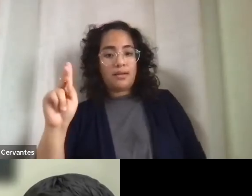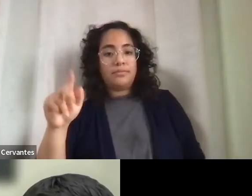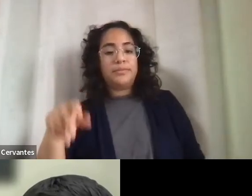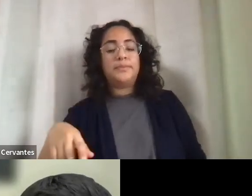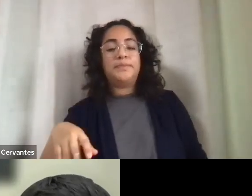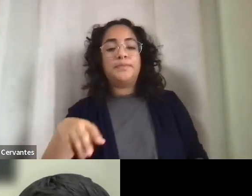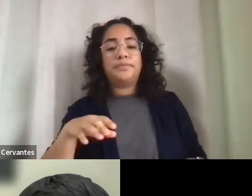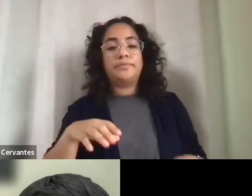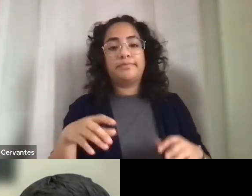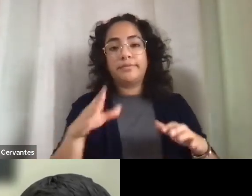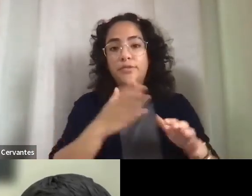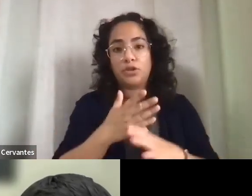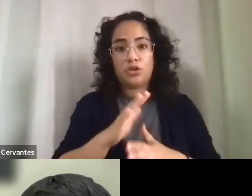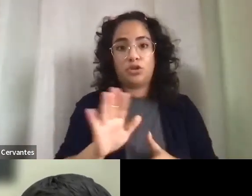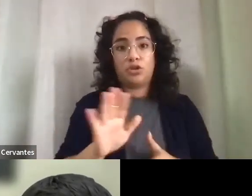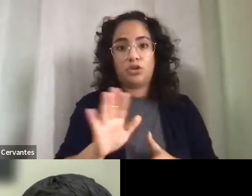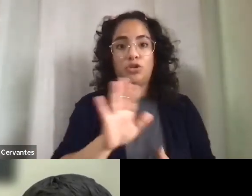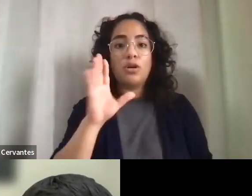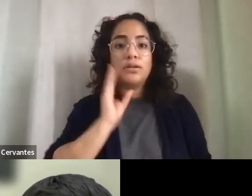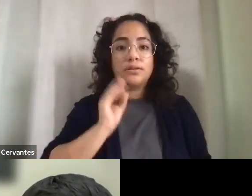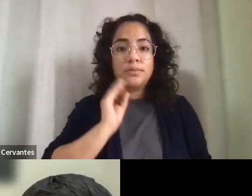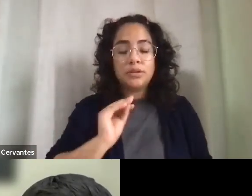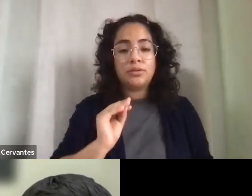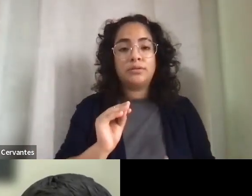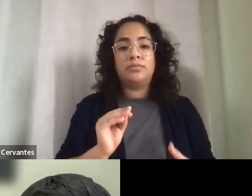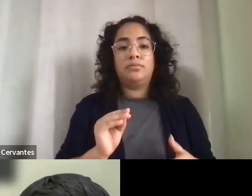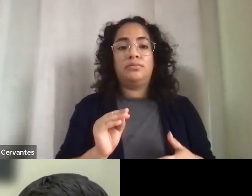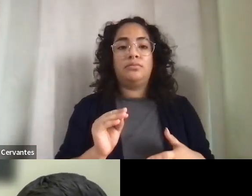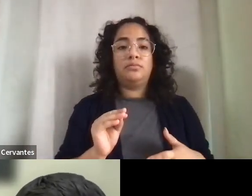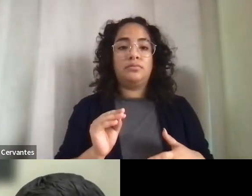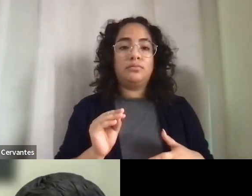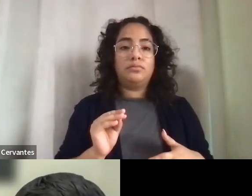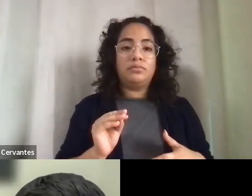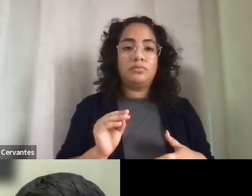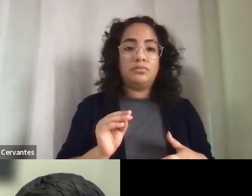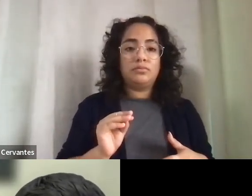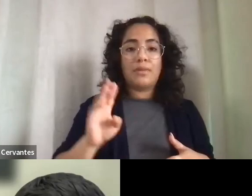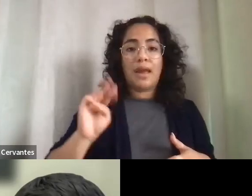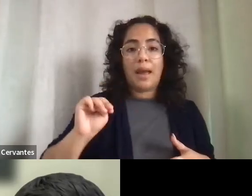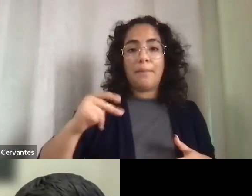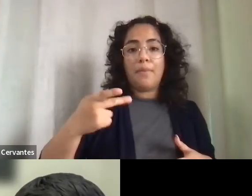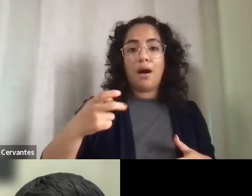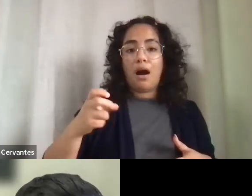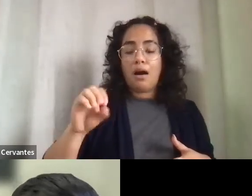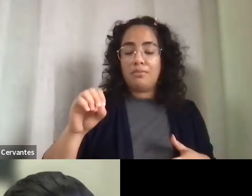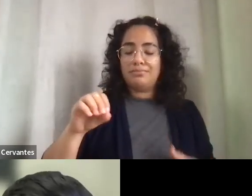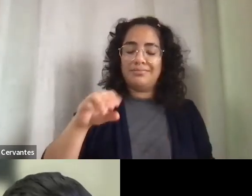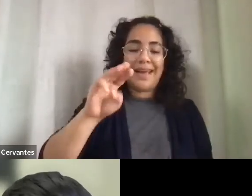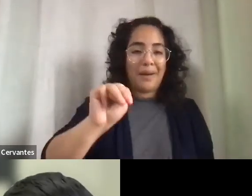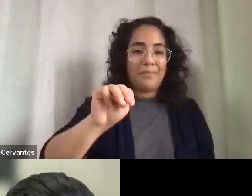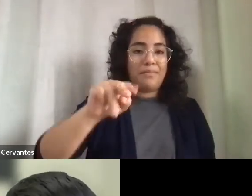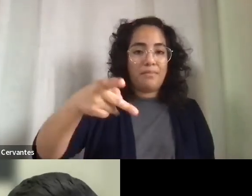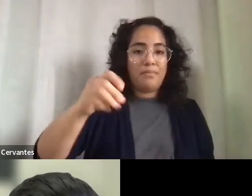looking to uh get a MPOX test in a COVID-Safe way and we'll put that in the proceedings.